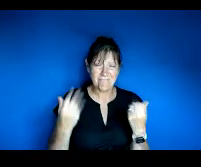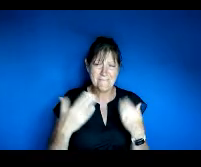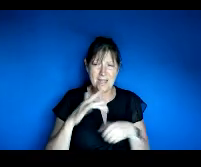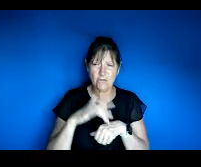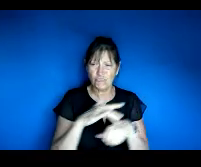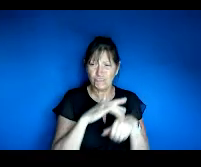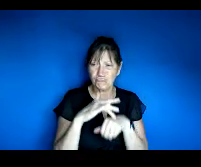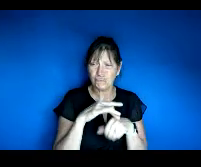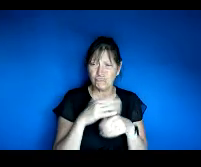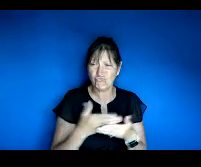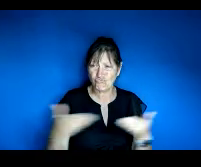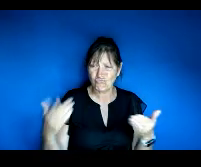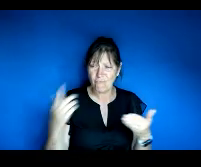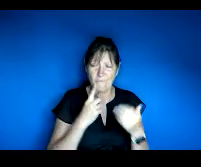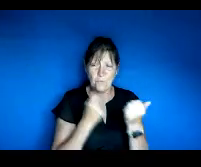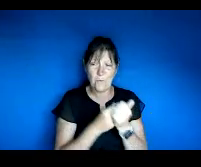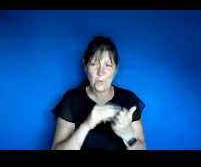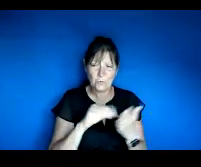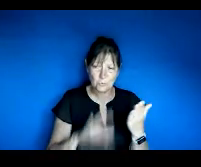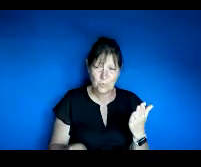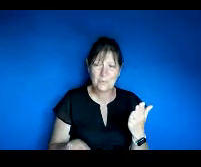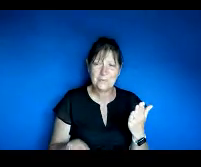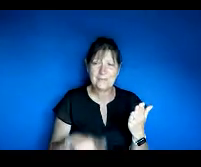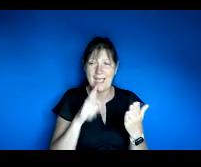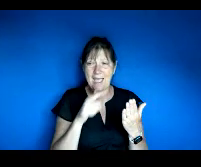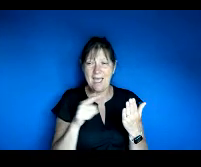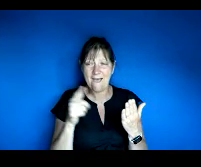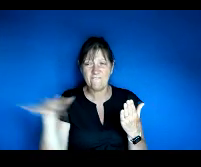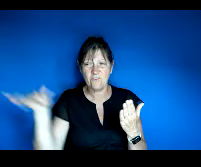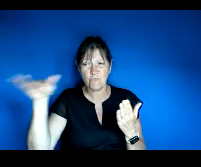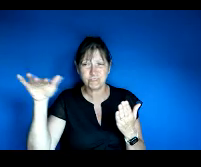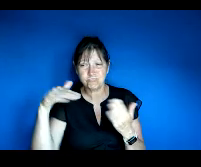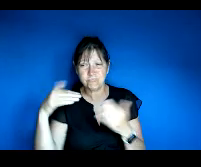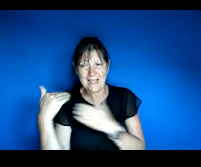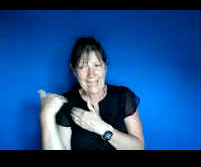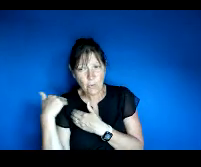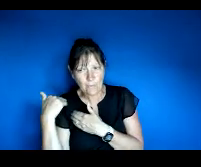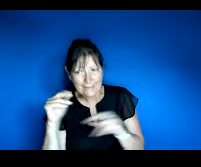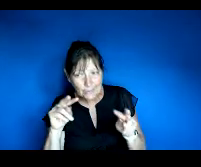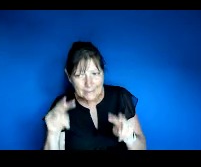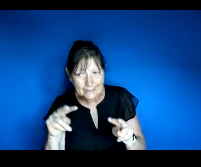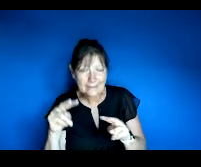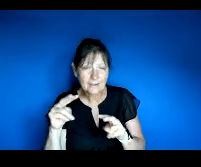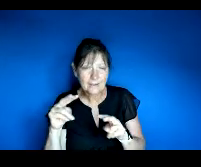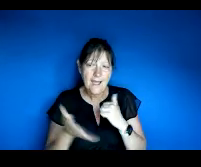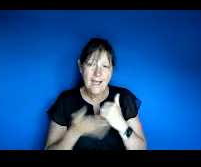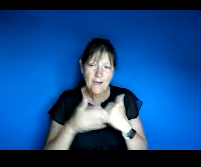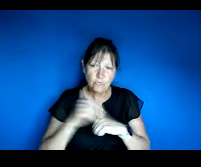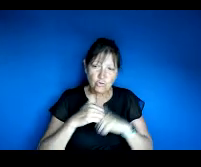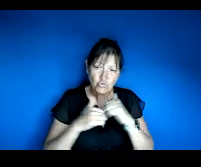to support students that provide them with sort of some external accountability, some external structure. As I mentioned earlier,